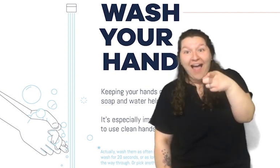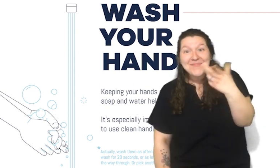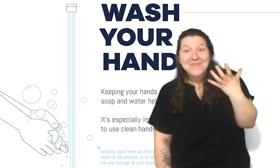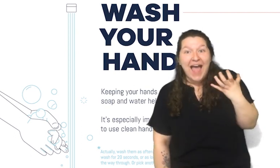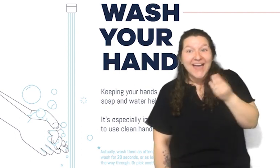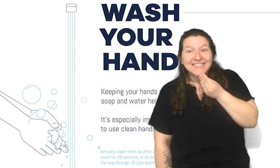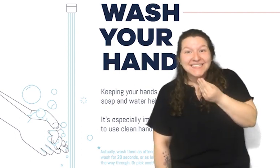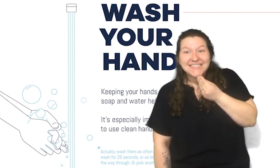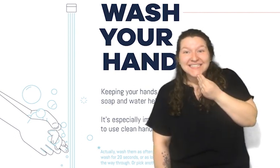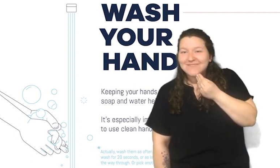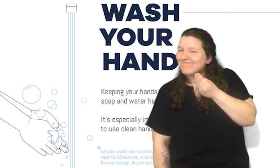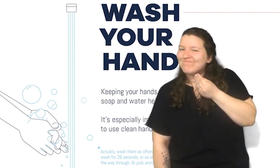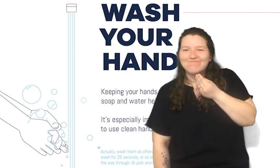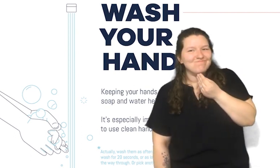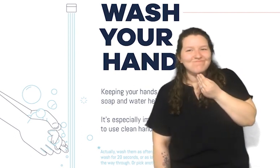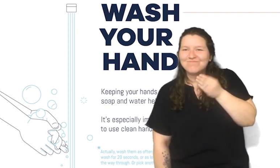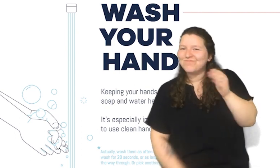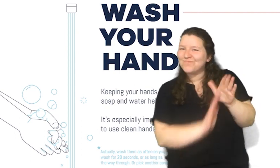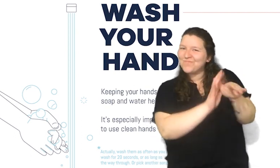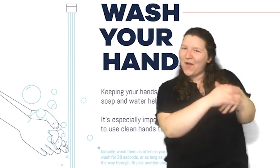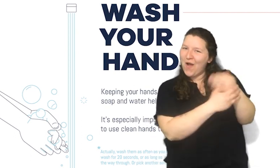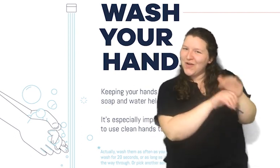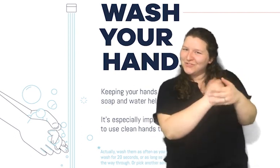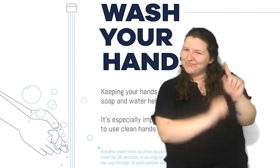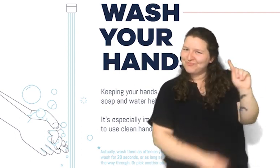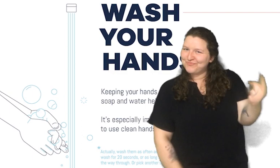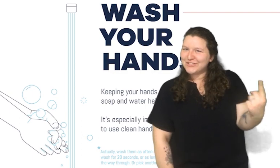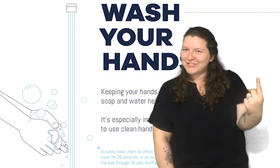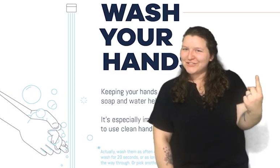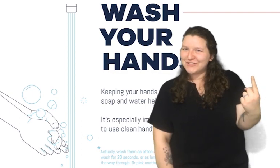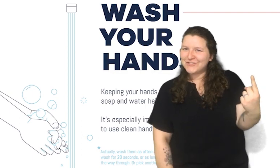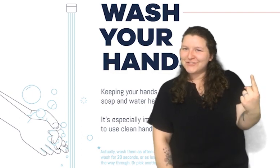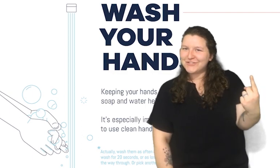It's especially important to use clean hands to eat.